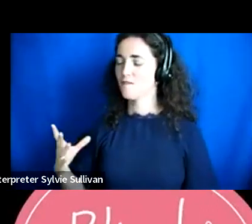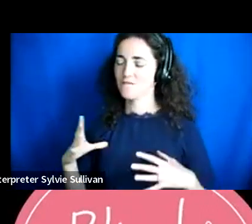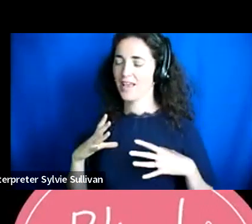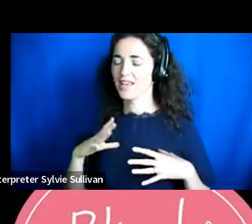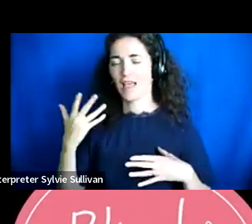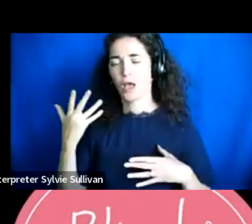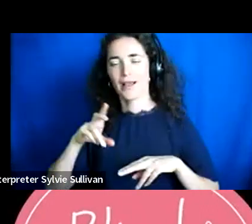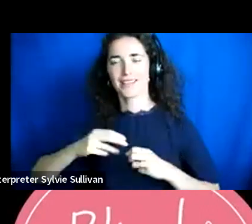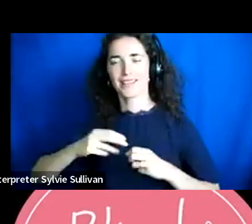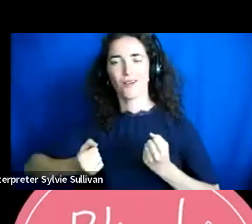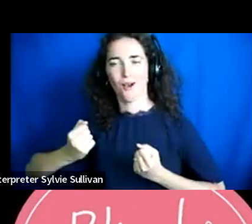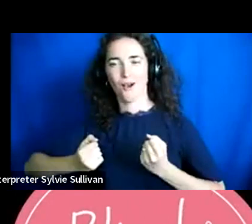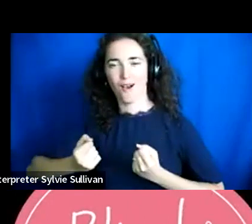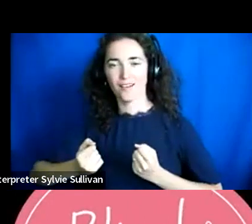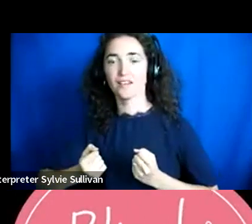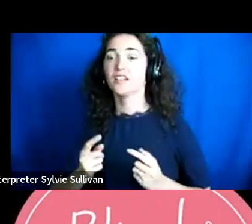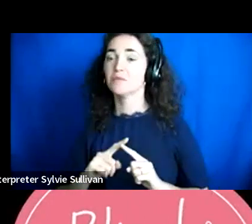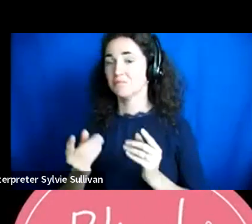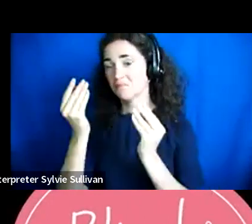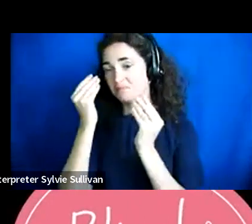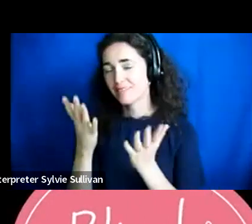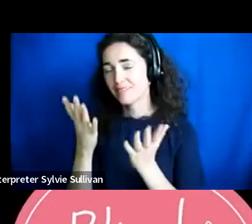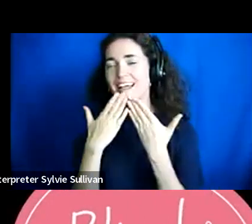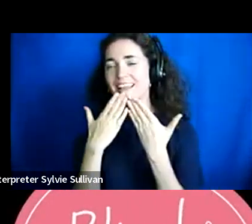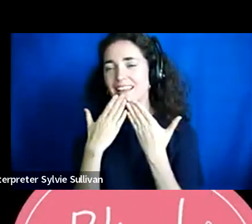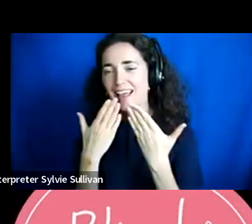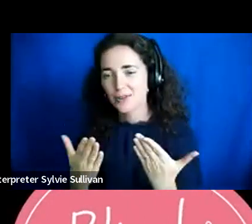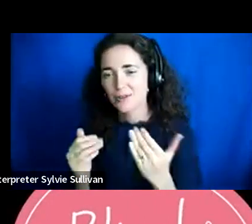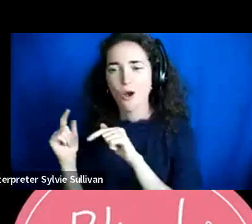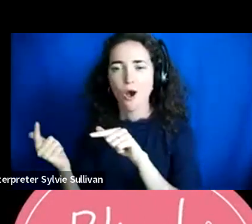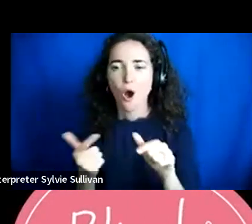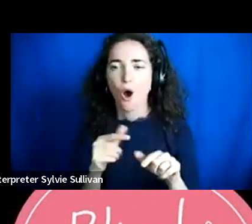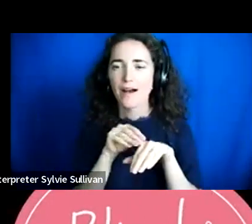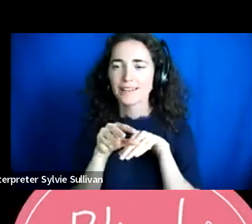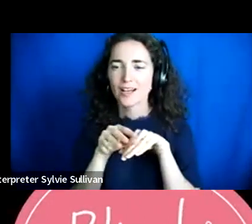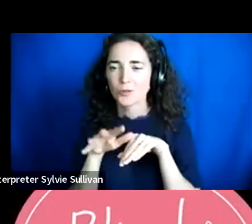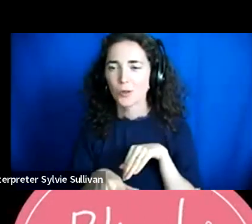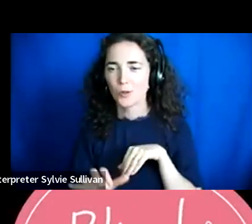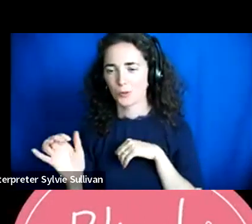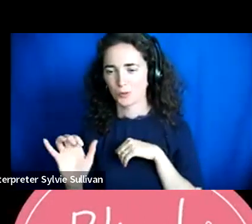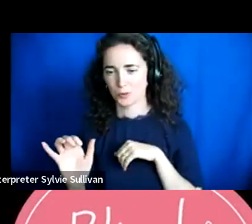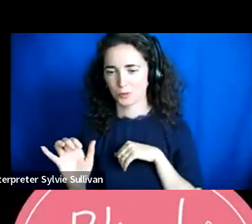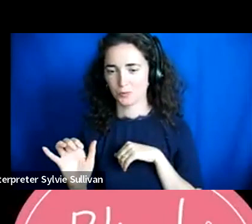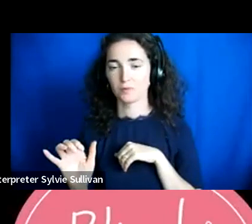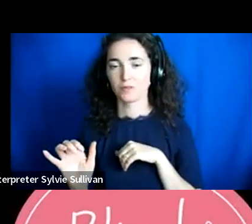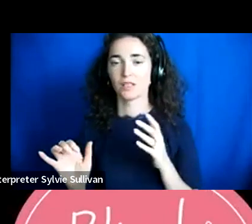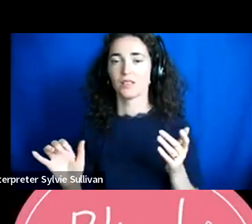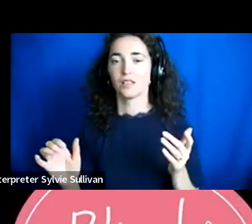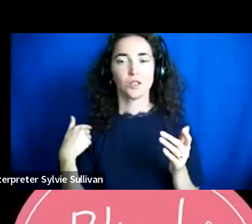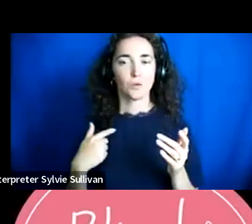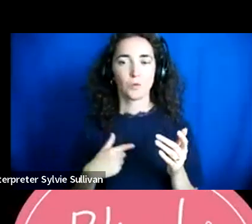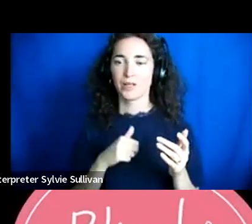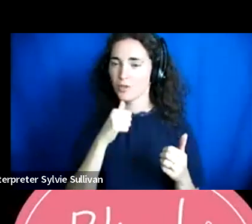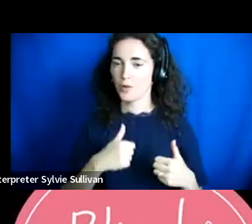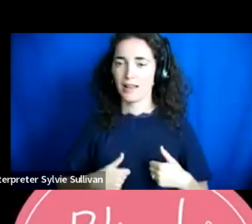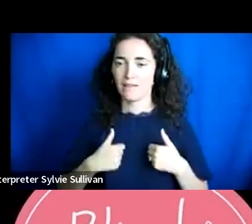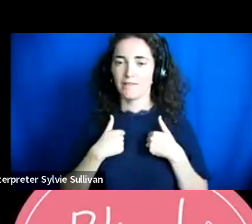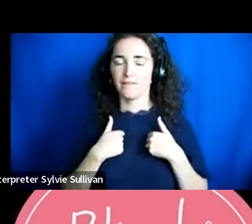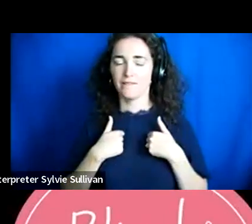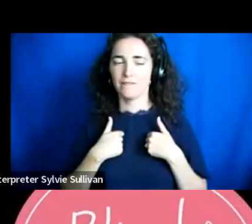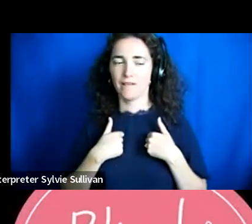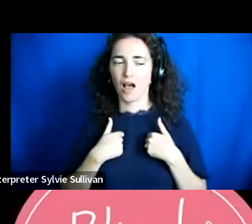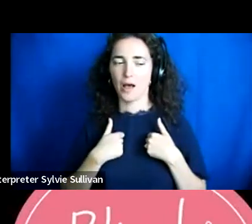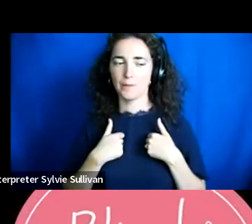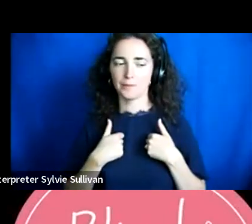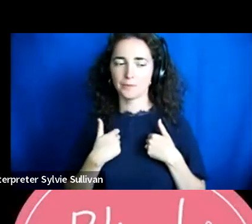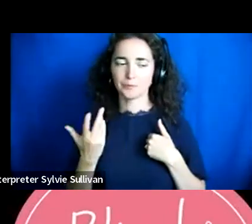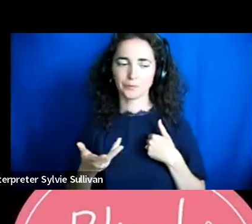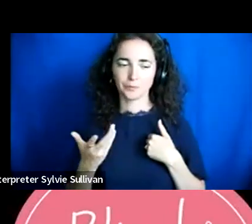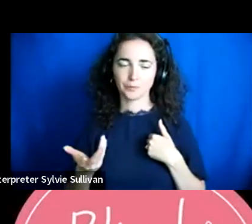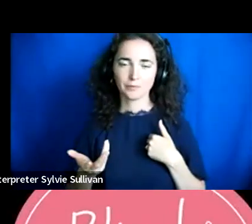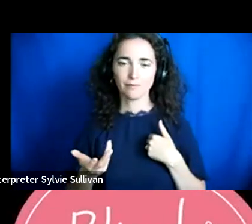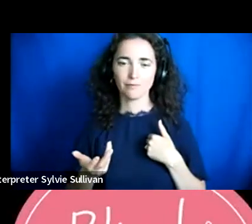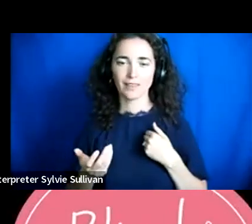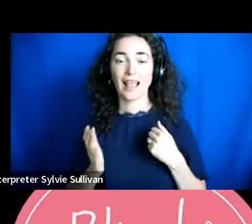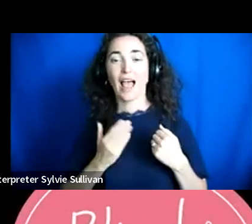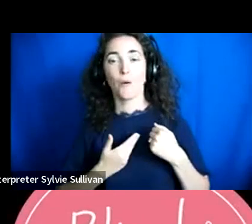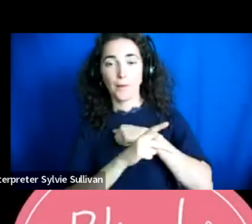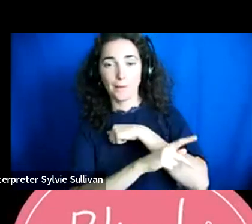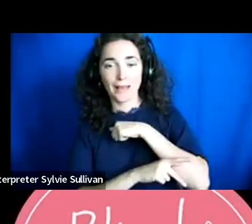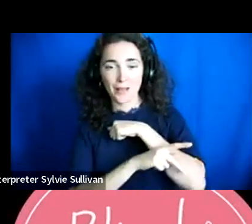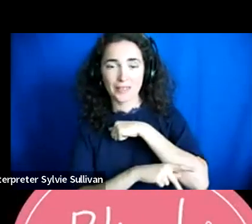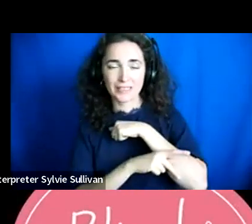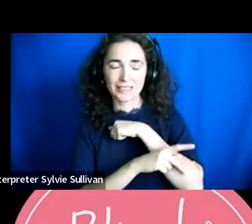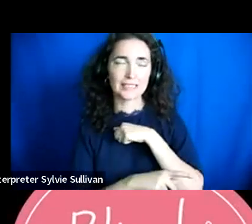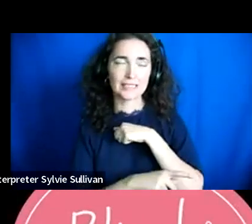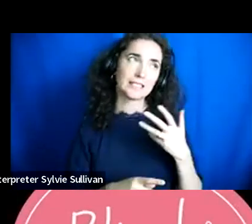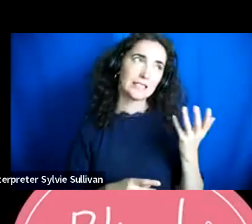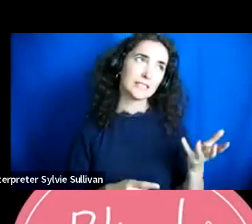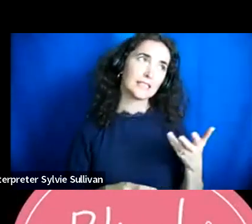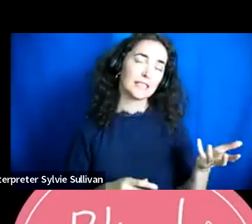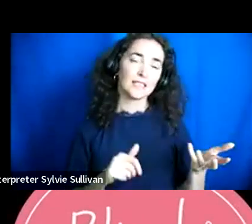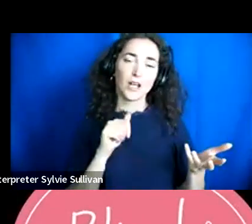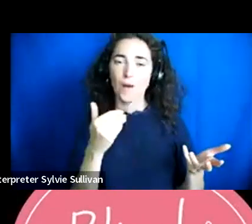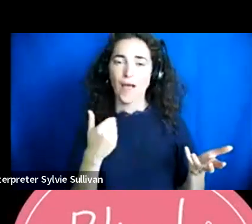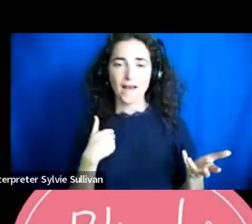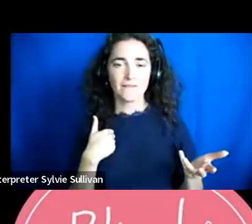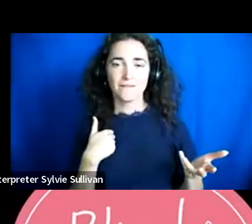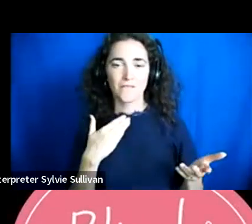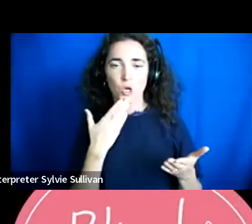Just wanted to say thank you to all the counselors Also, we do not live in a parish that is has acceptable education for blind children.